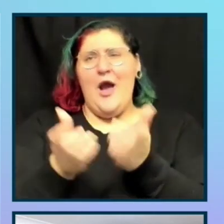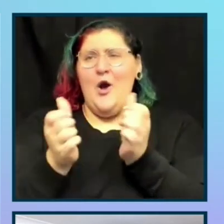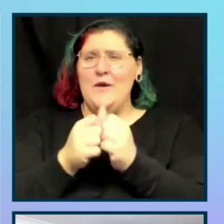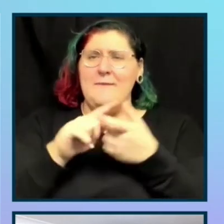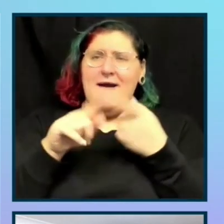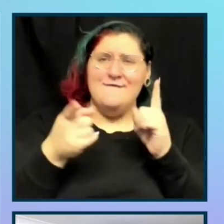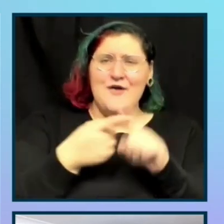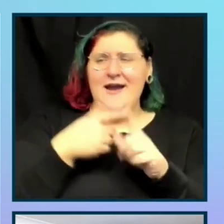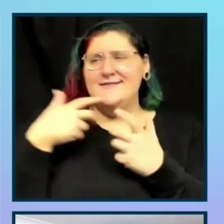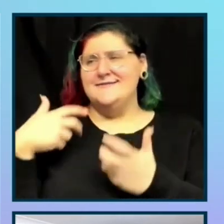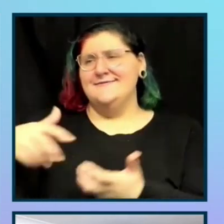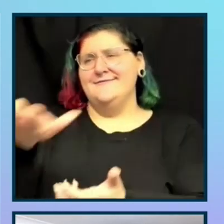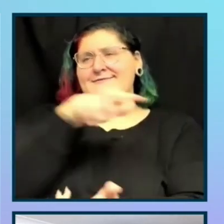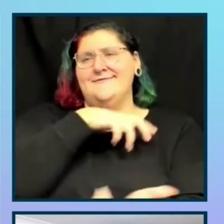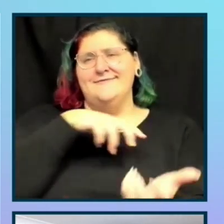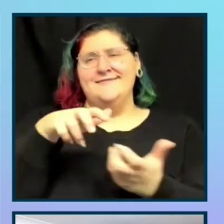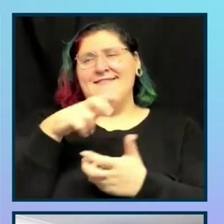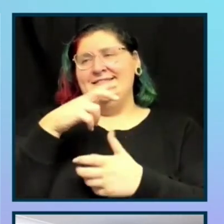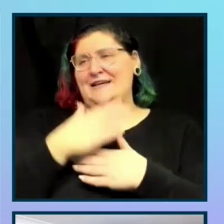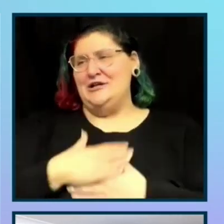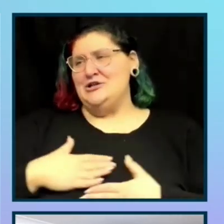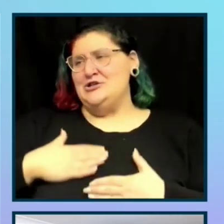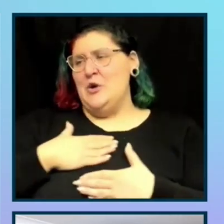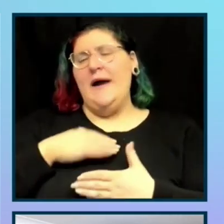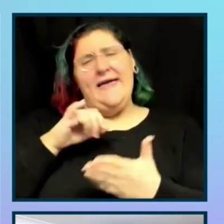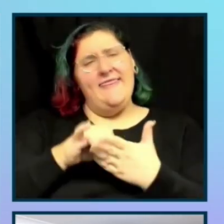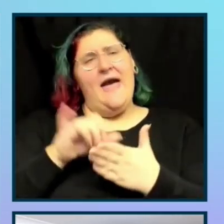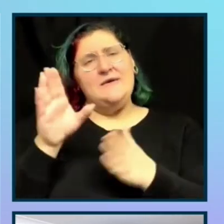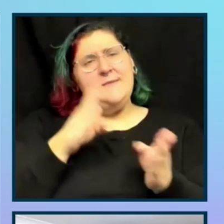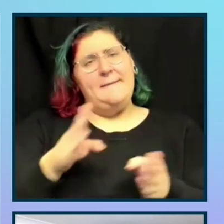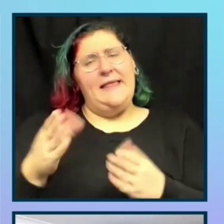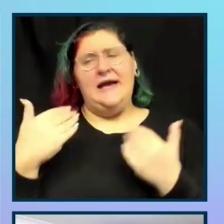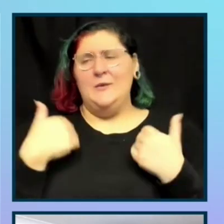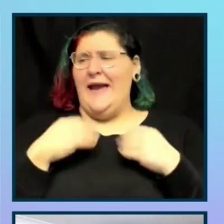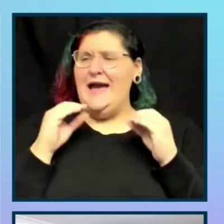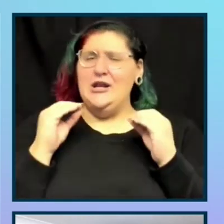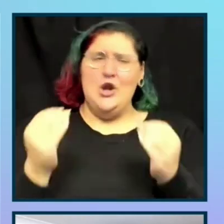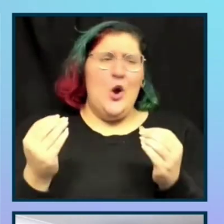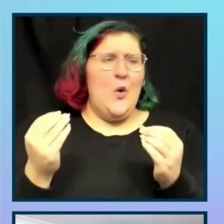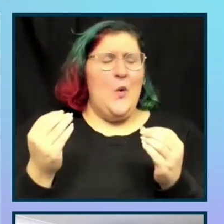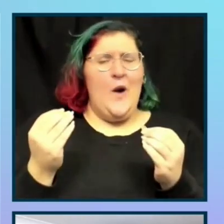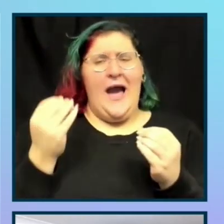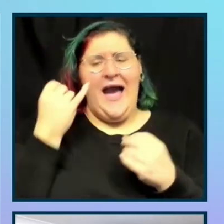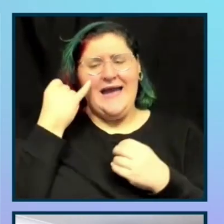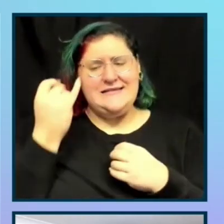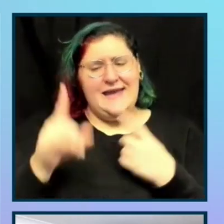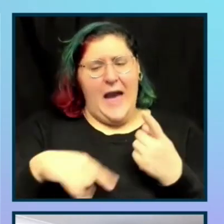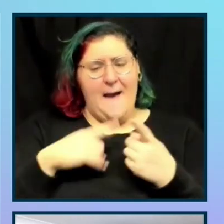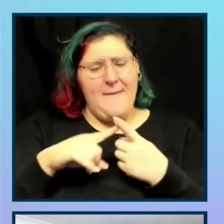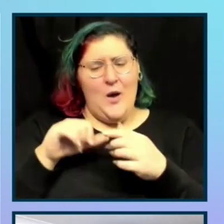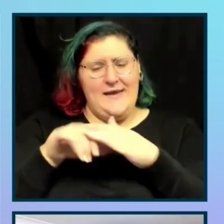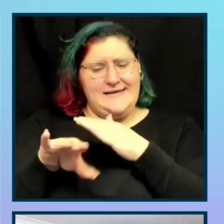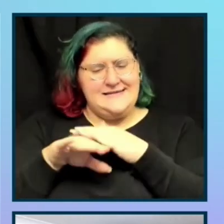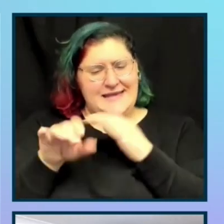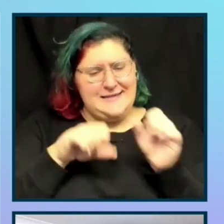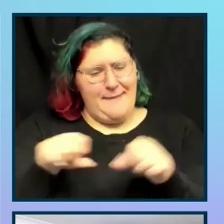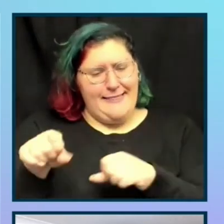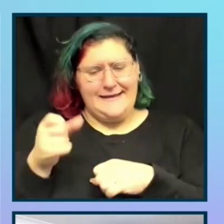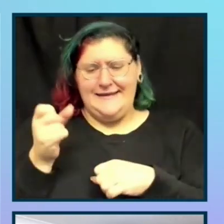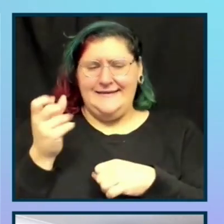and you know, that's where I was. Because we didn't have much to go on in terms of accessibility information or anything. And audio description wasn't really a thing at the time,